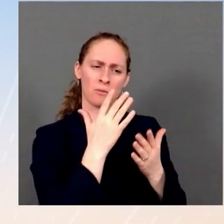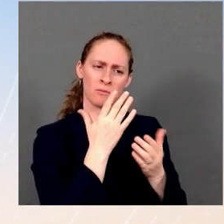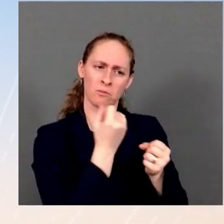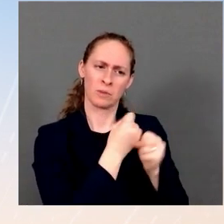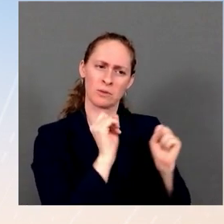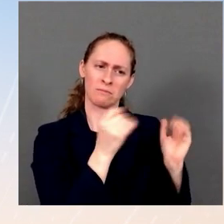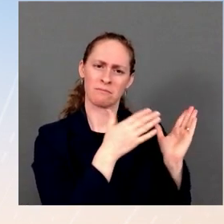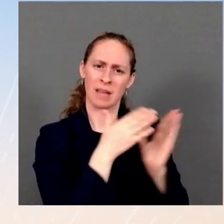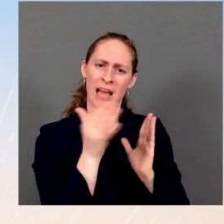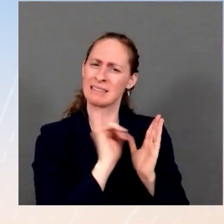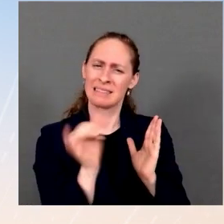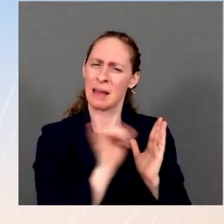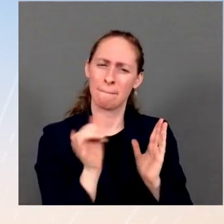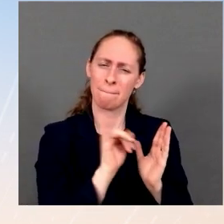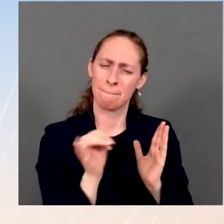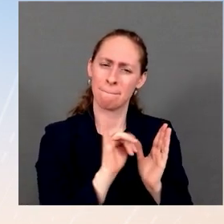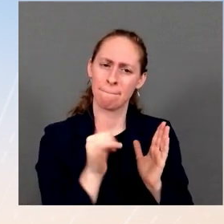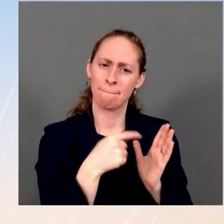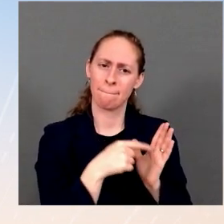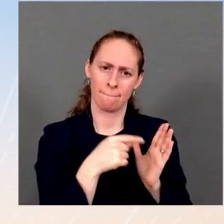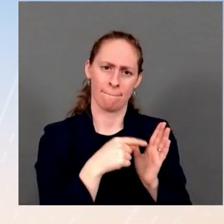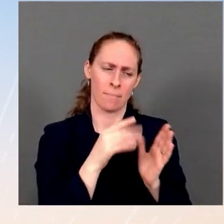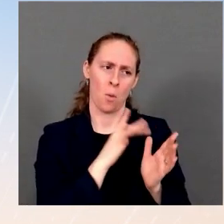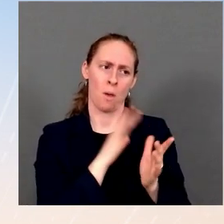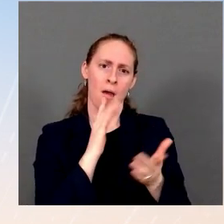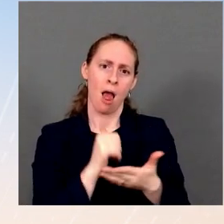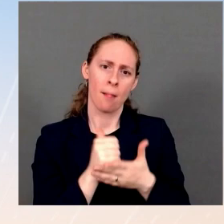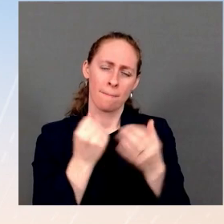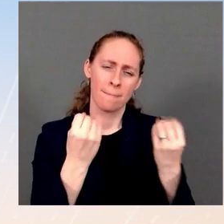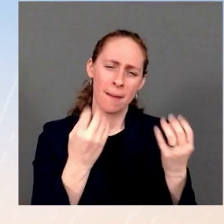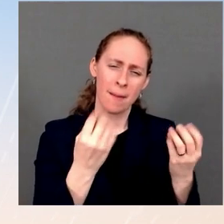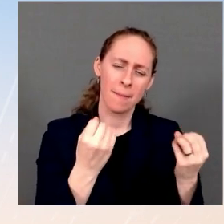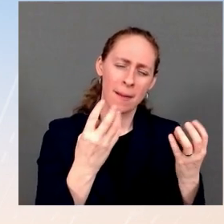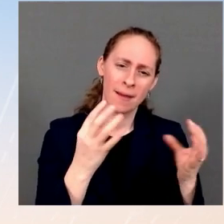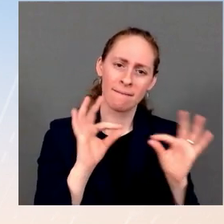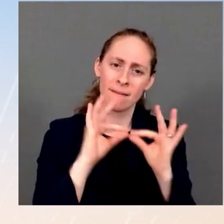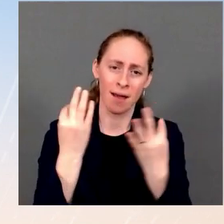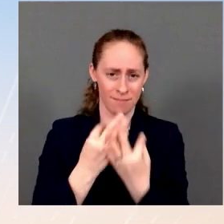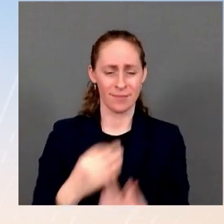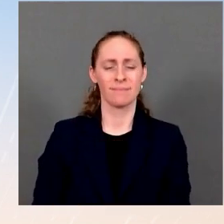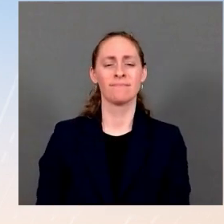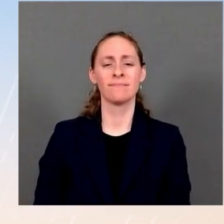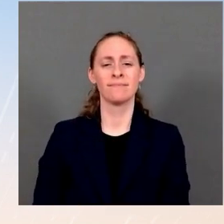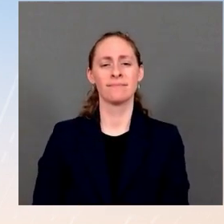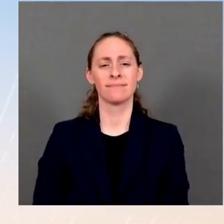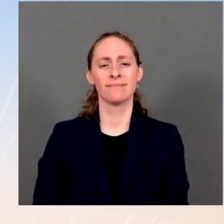So, the President believes the Child Tax Credit is highly effective policy and needed now more than ever.